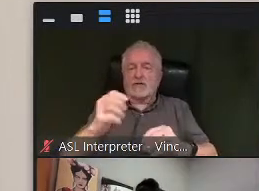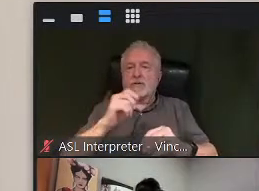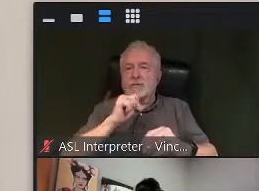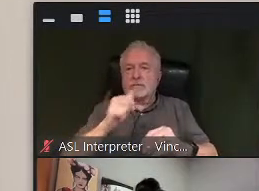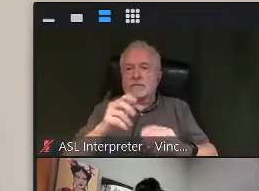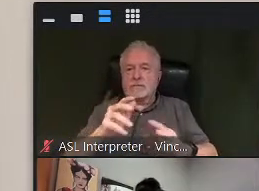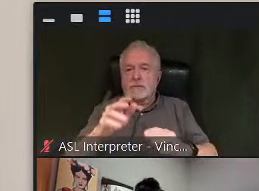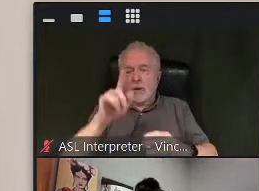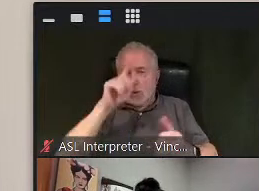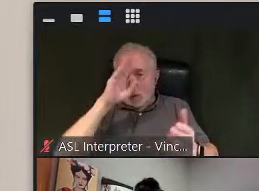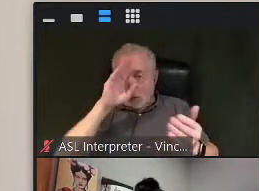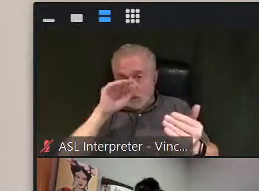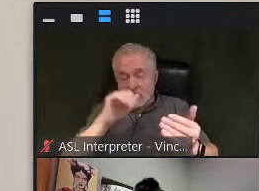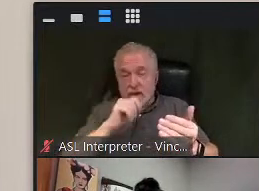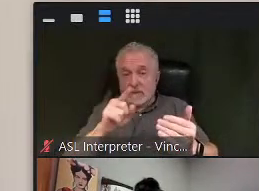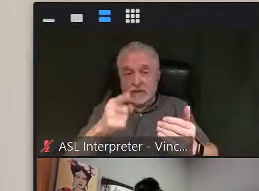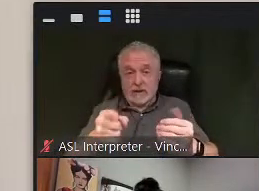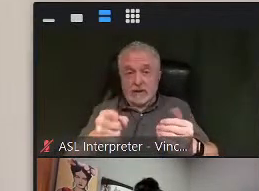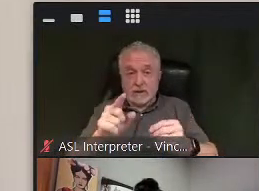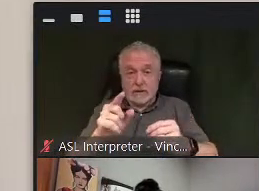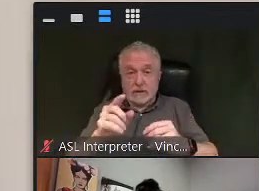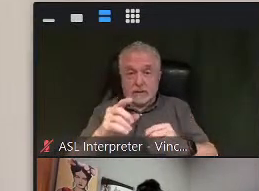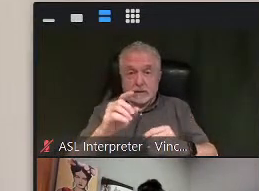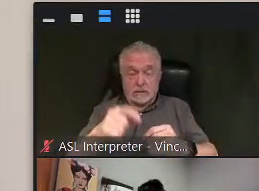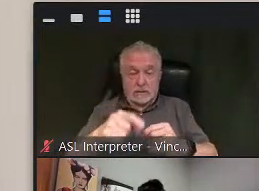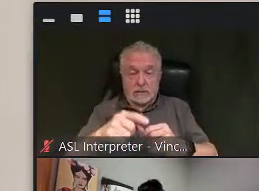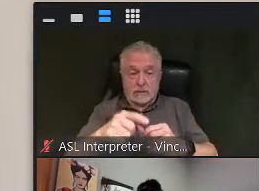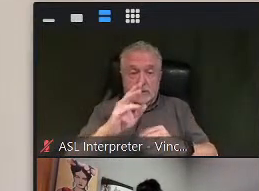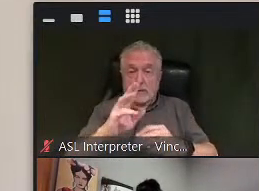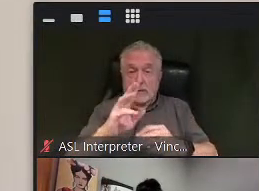hopefully not just for this country, but probably for the whole world.